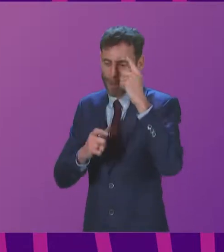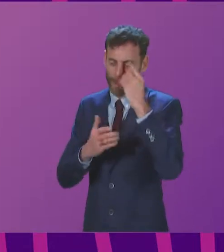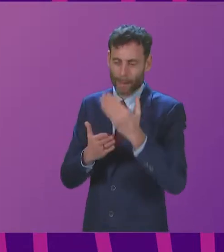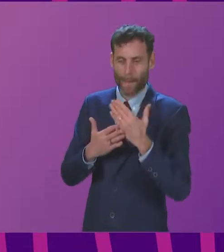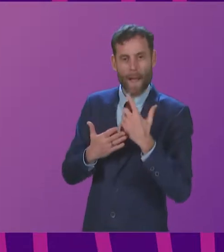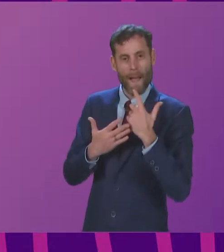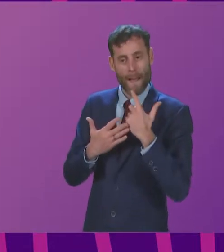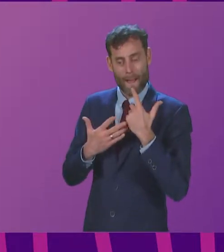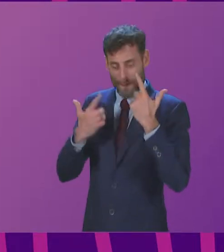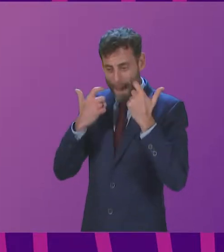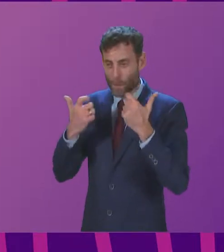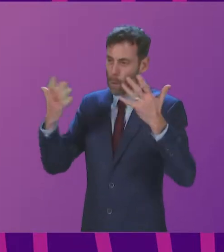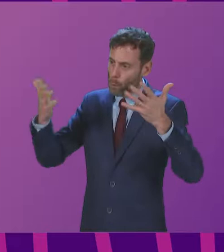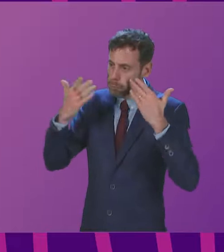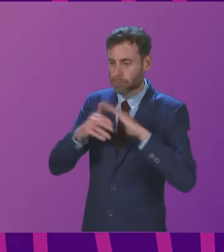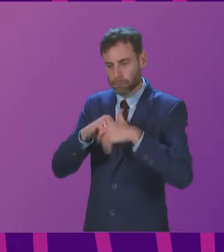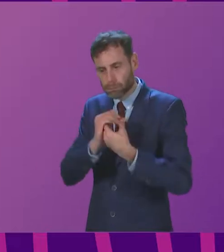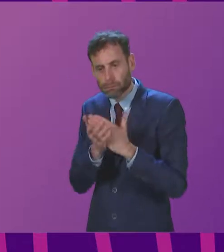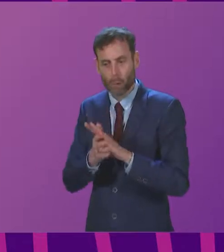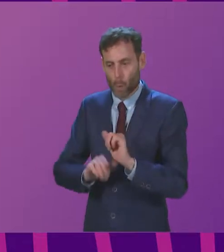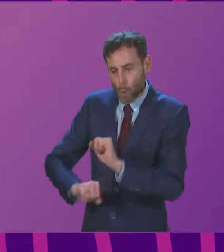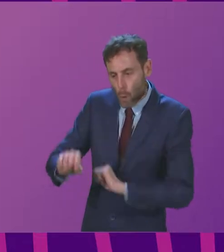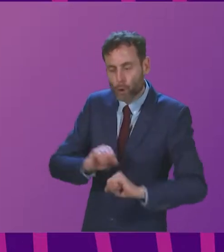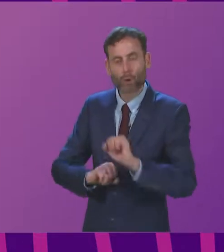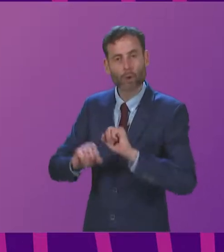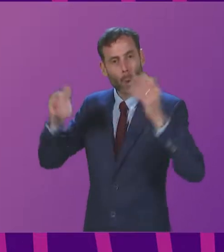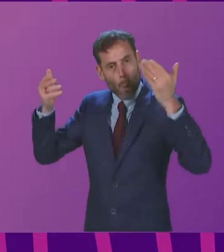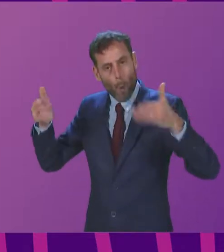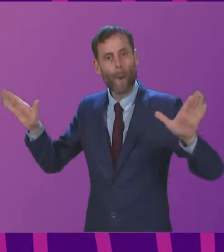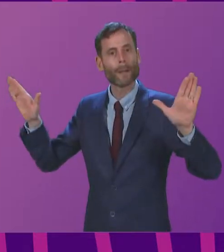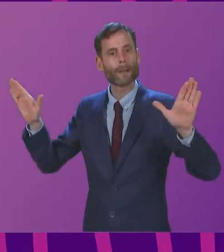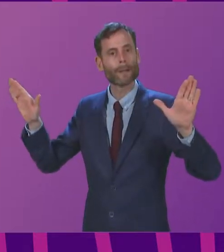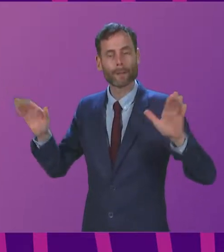and ventilation. Wash your hands and surfaces and keep windows open when you have people round.